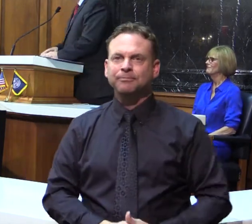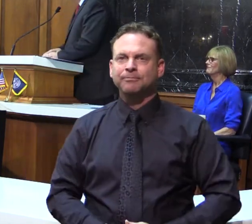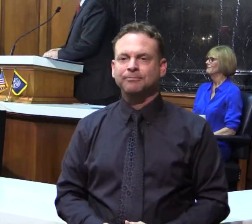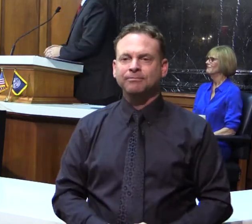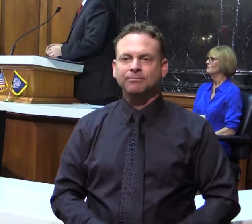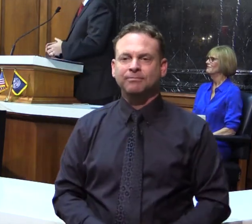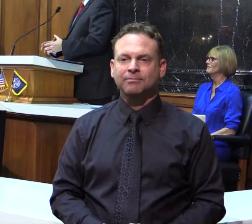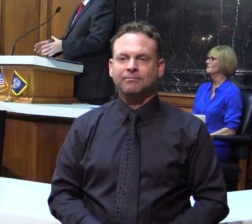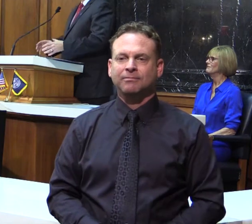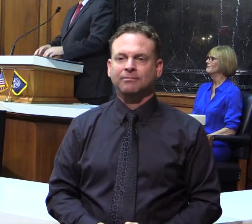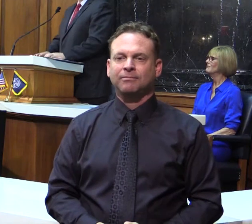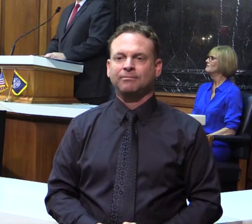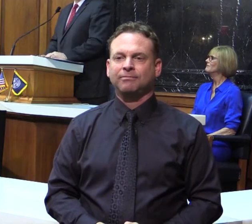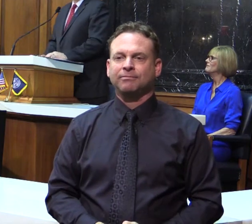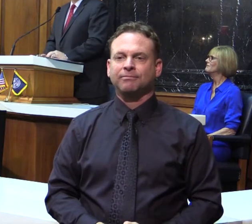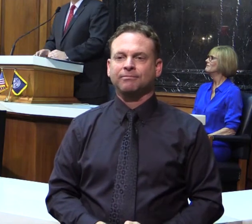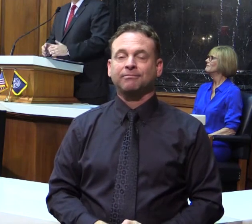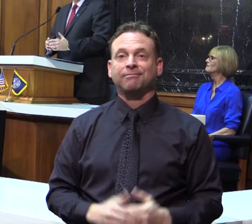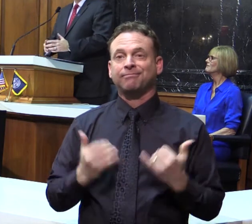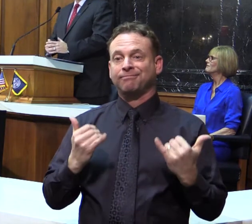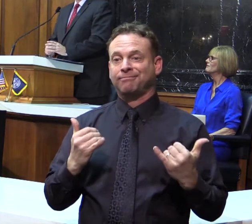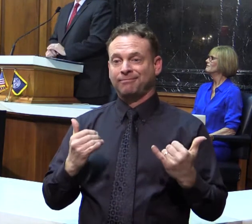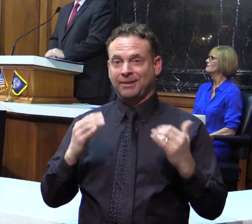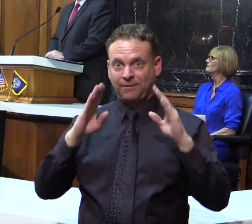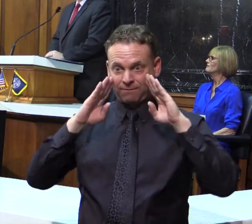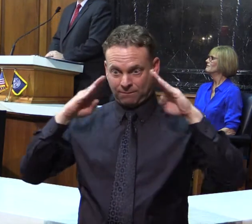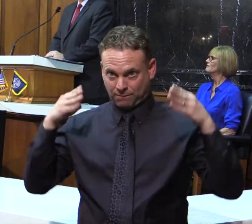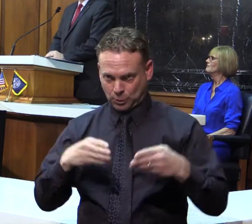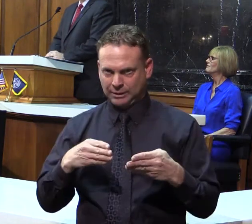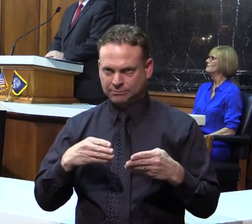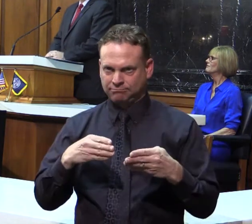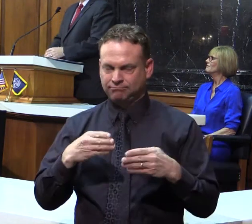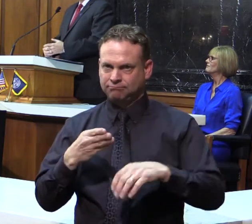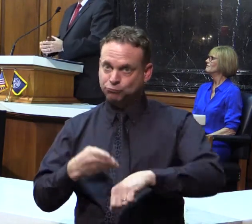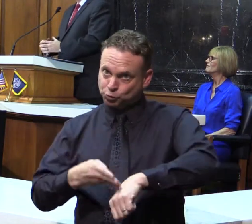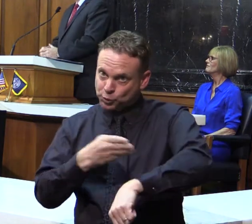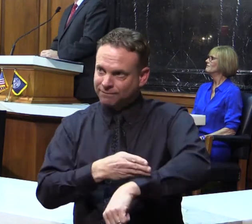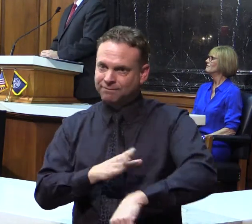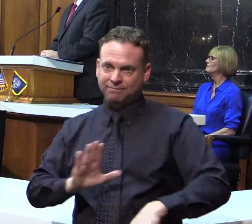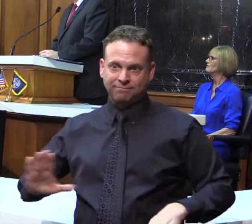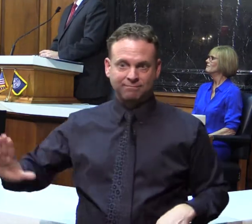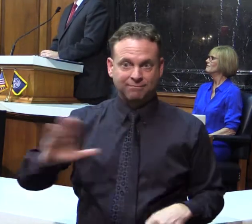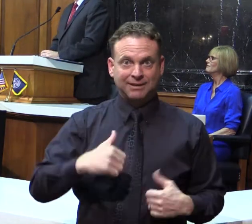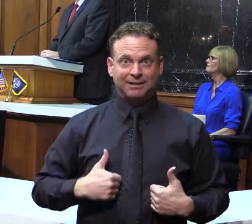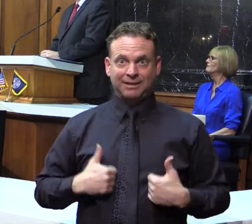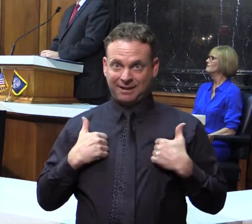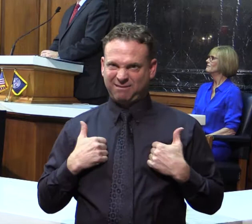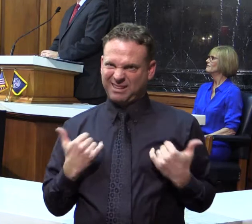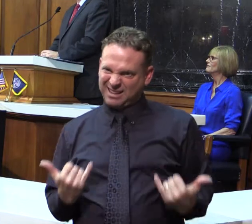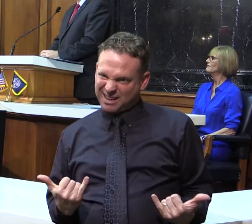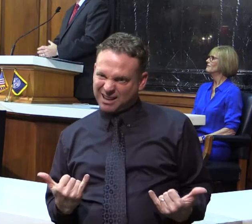Even as we focus on making life better for Hoosiers today … we’re also preparing for the future.